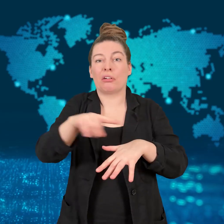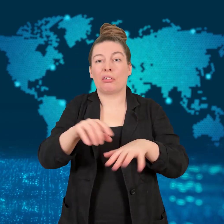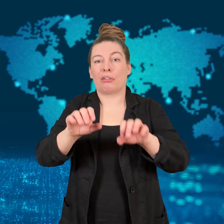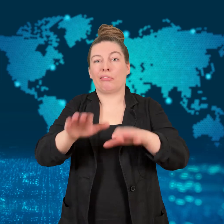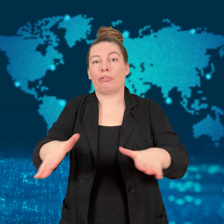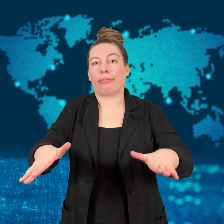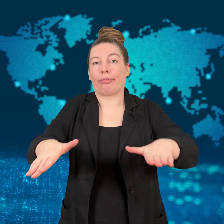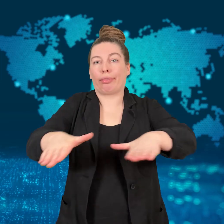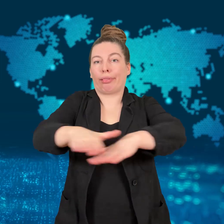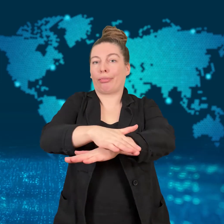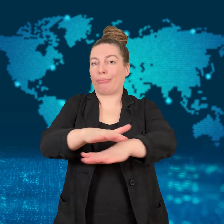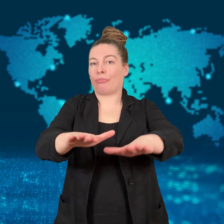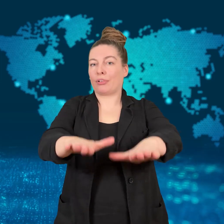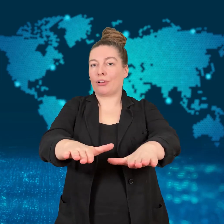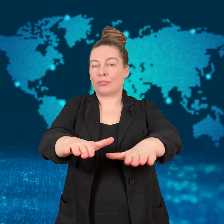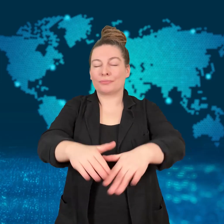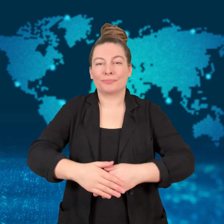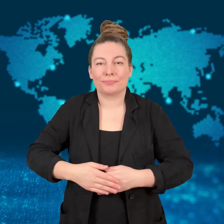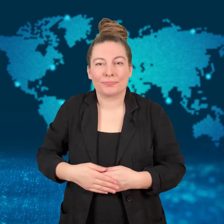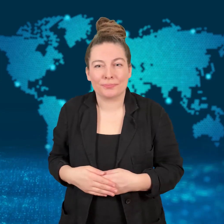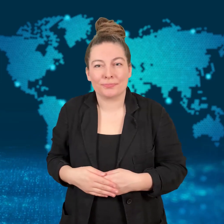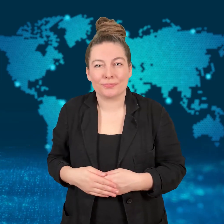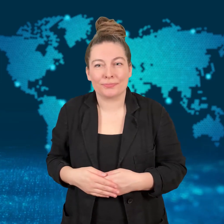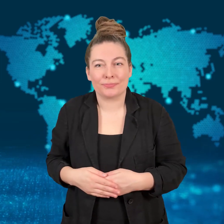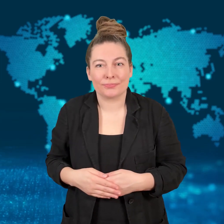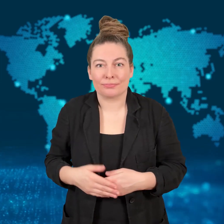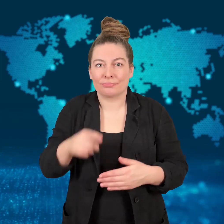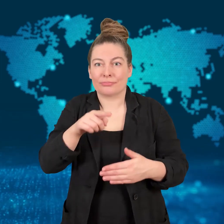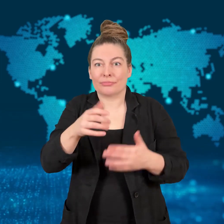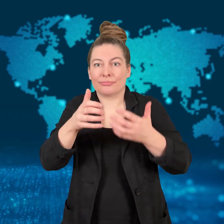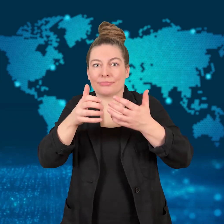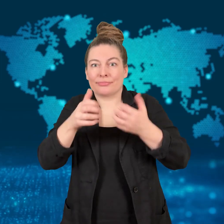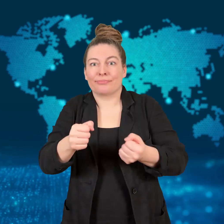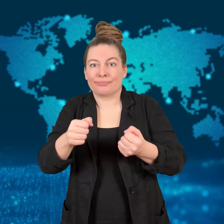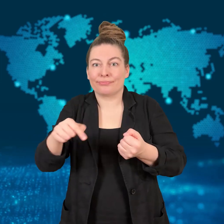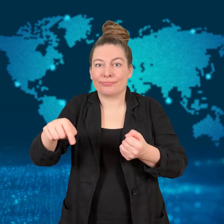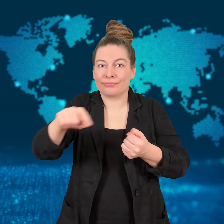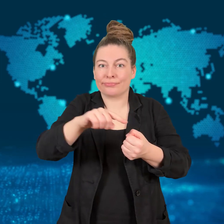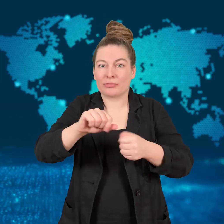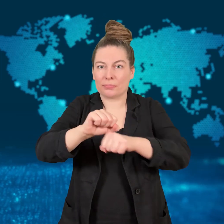Since they are practice bombs, they are not live,